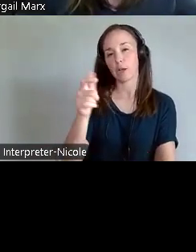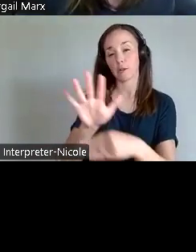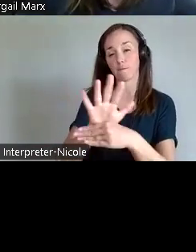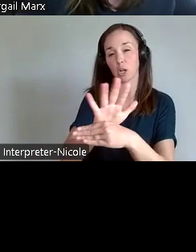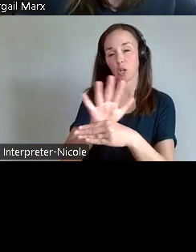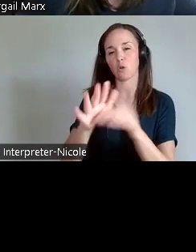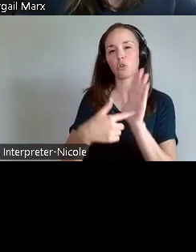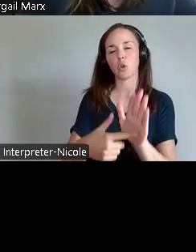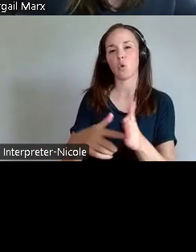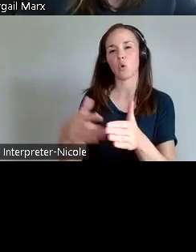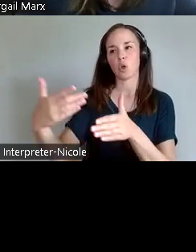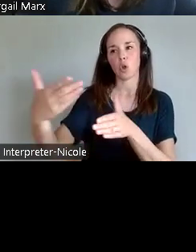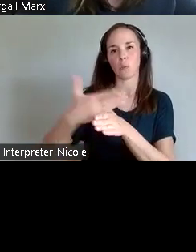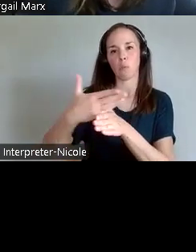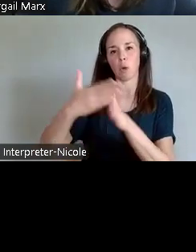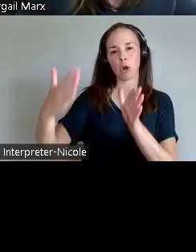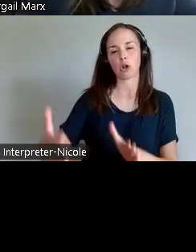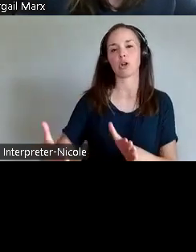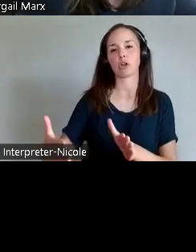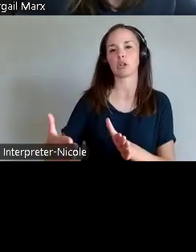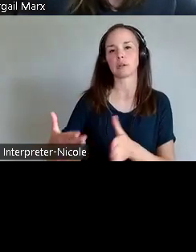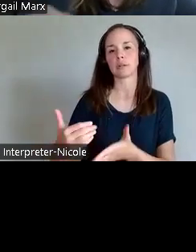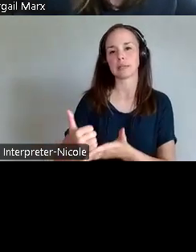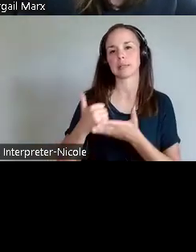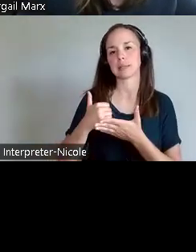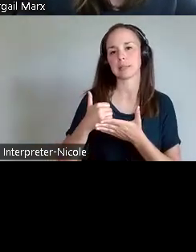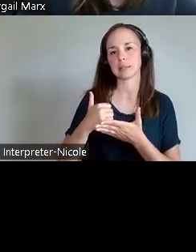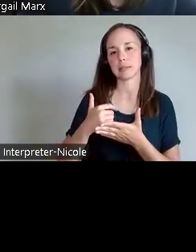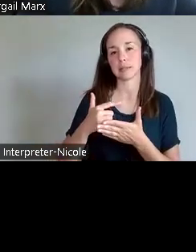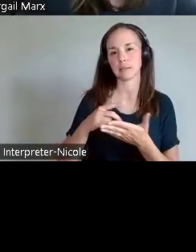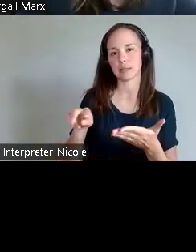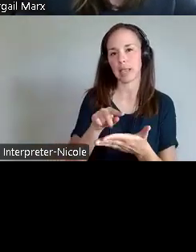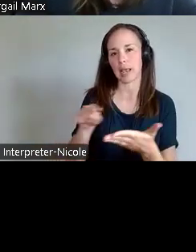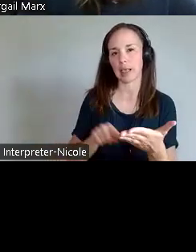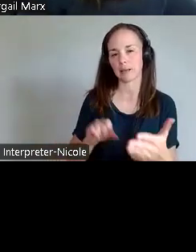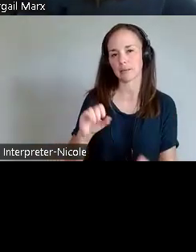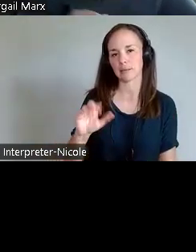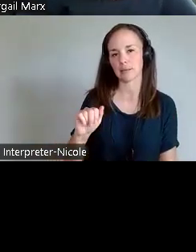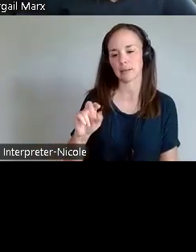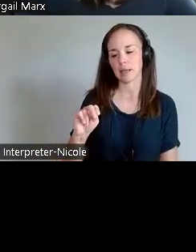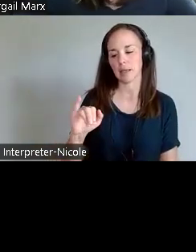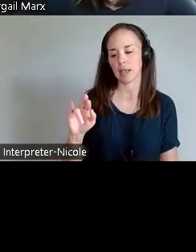into the chat at the end of the presentation. I should have added that to the slides. Okay. So these are often the places we